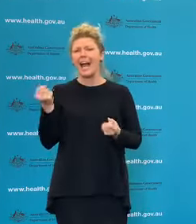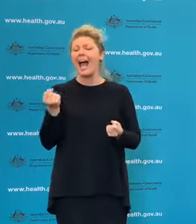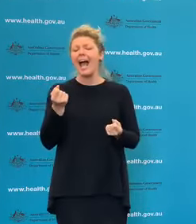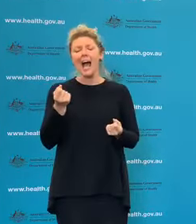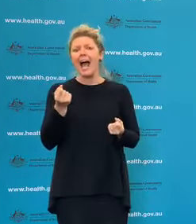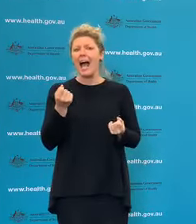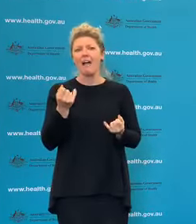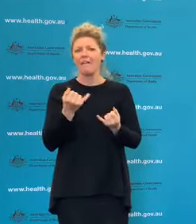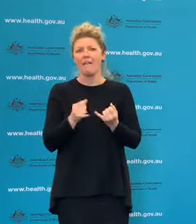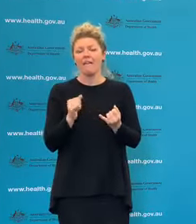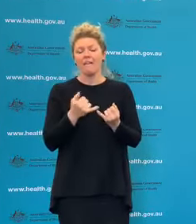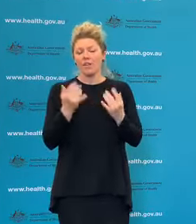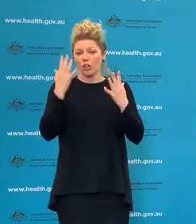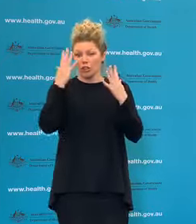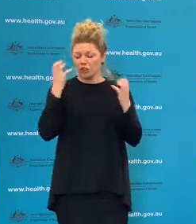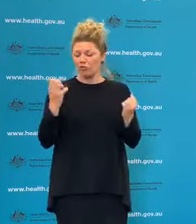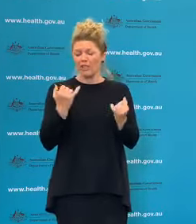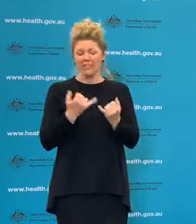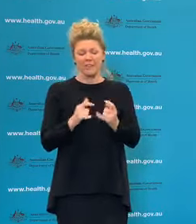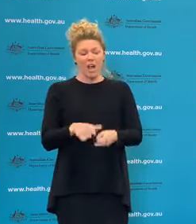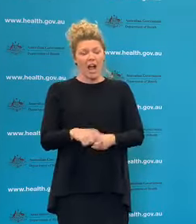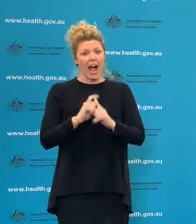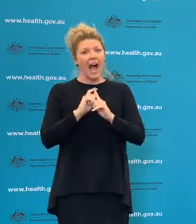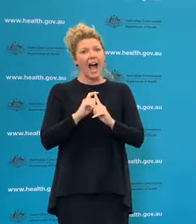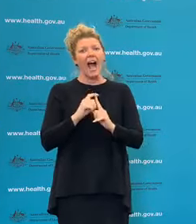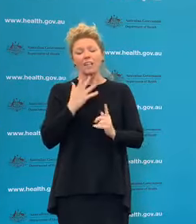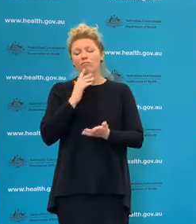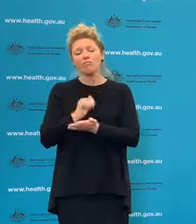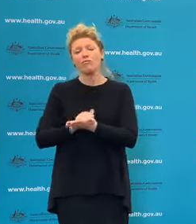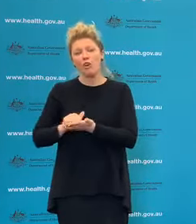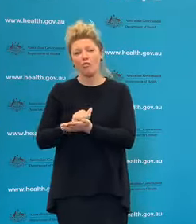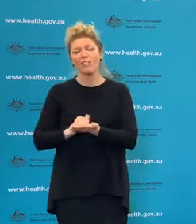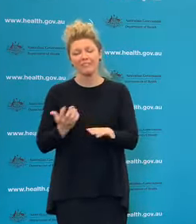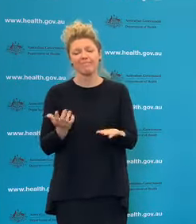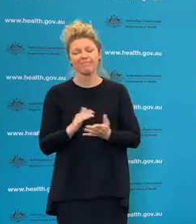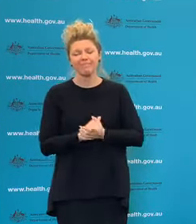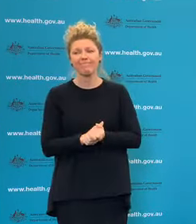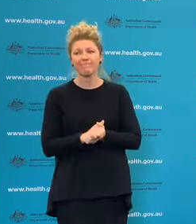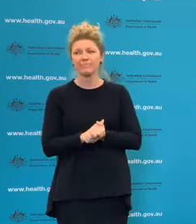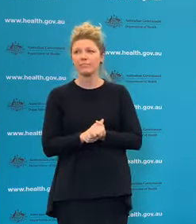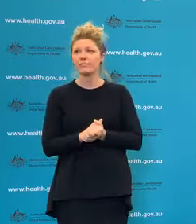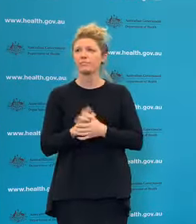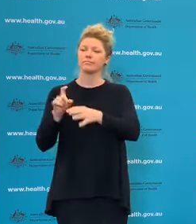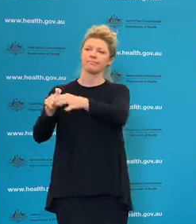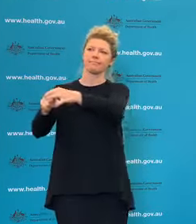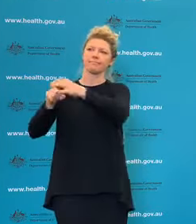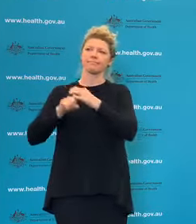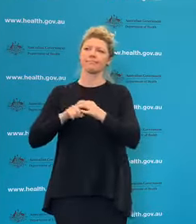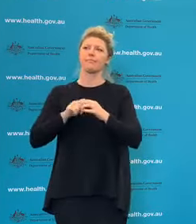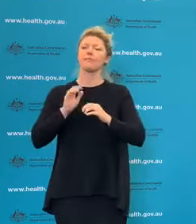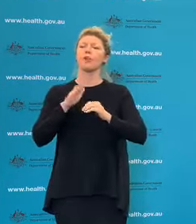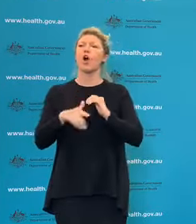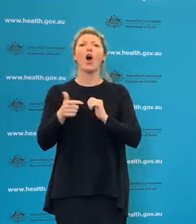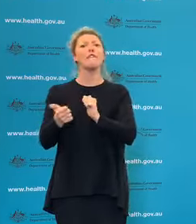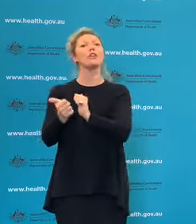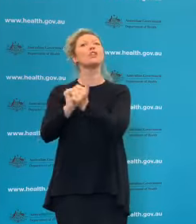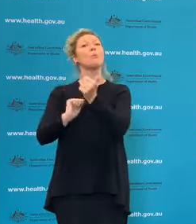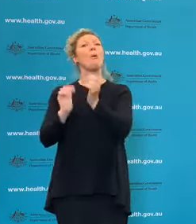it must be very difficult for them in this situation. I understand that on the issue of community sport the AHPPC's providing advice before